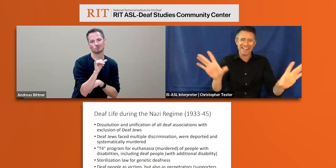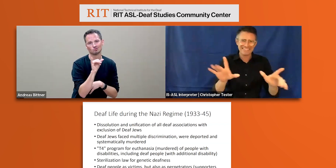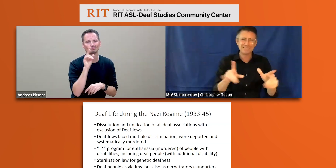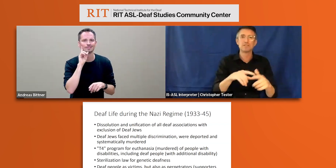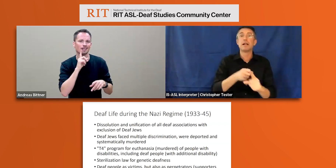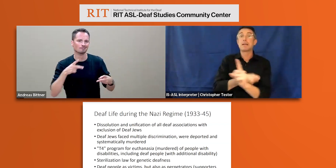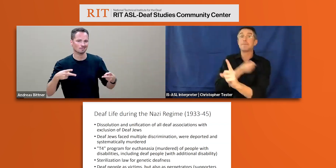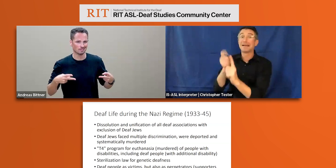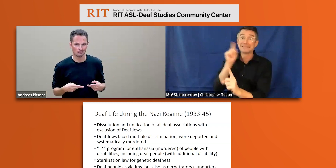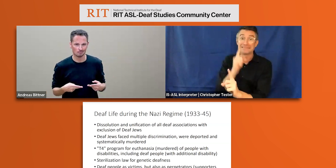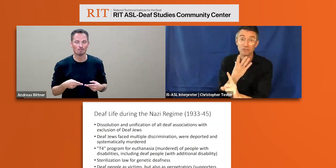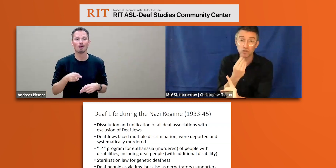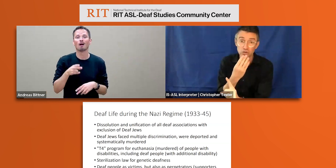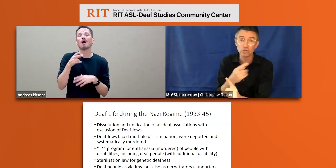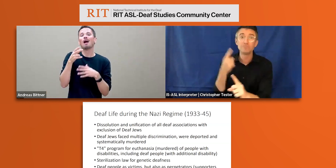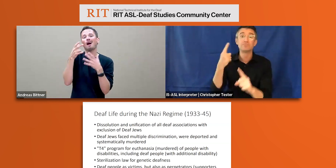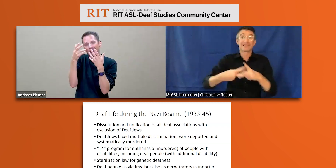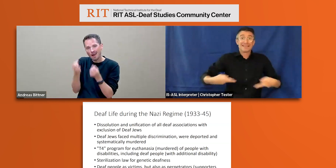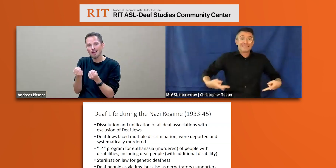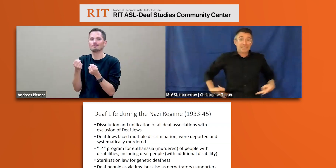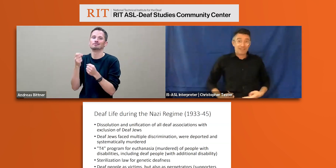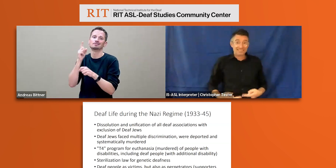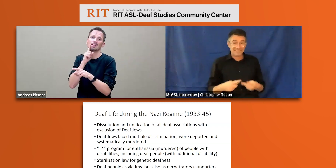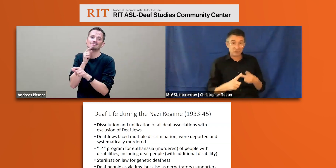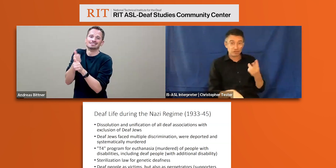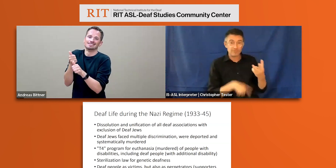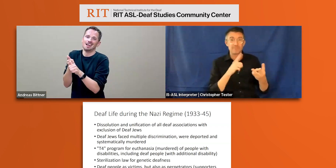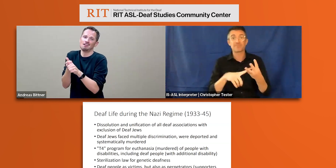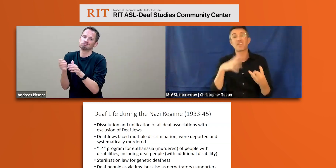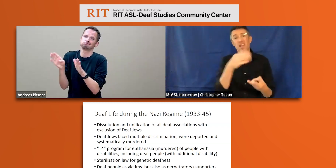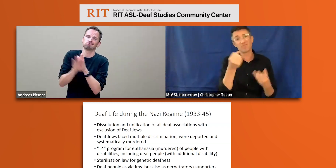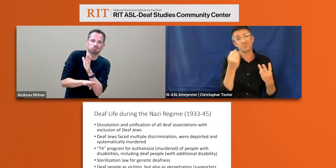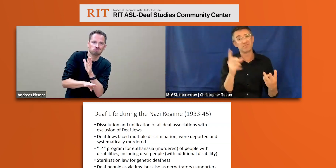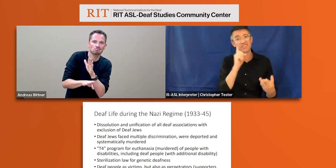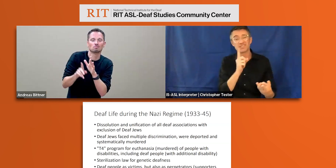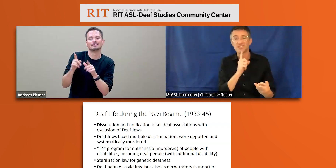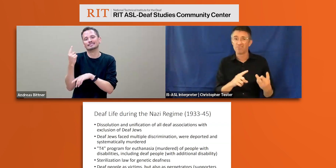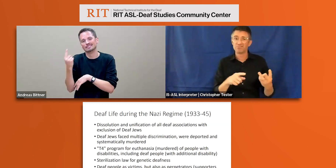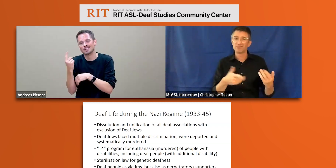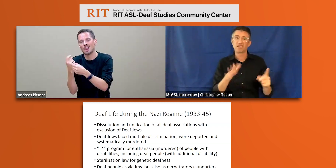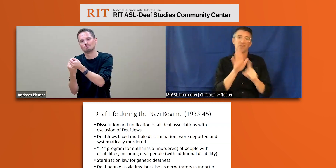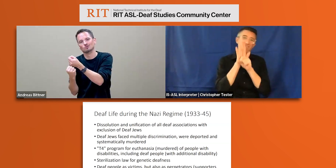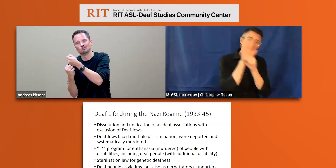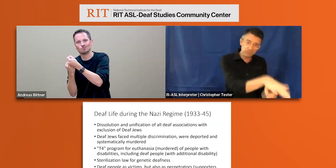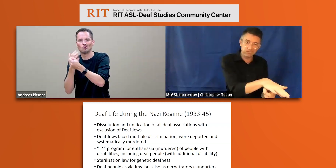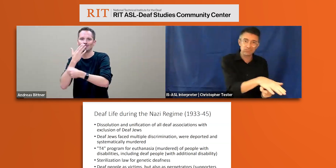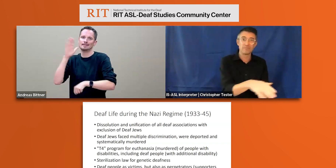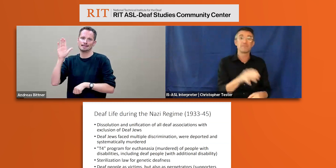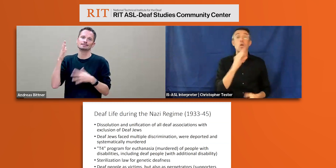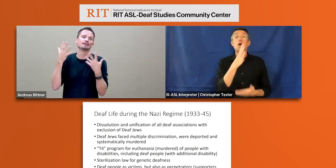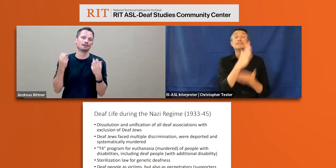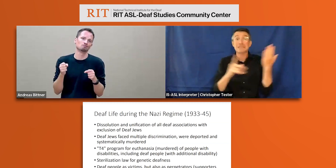So, Nazi time was very violent. Deaf and Jewish people experienced